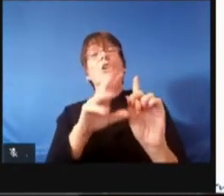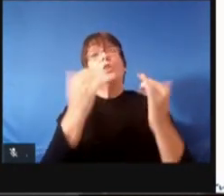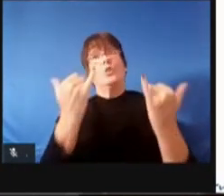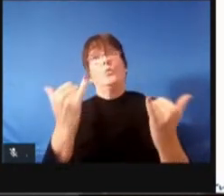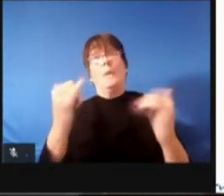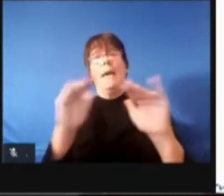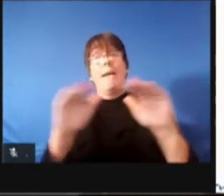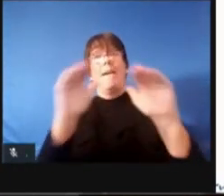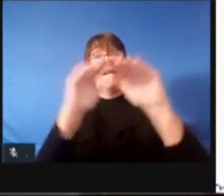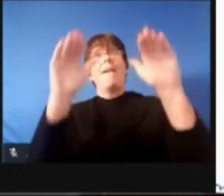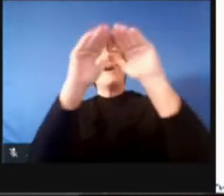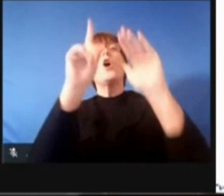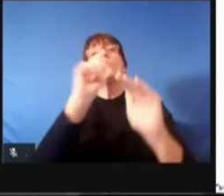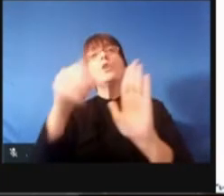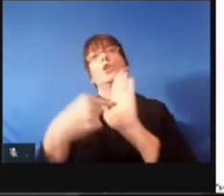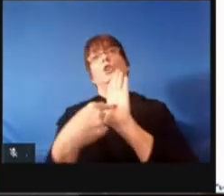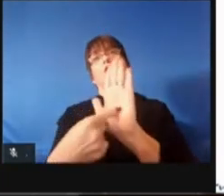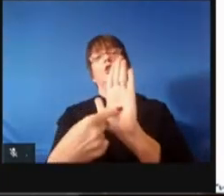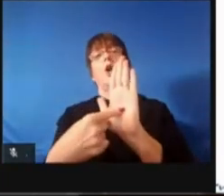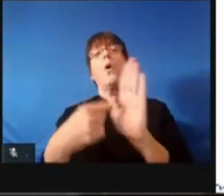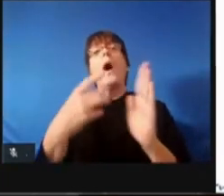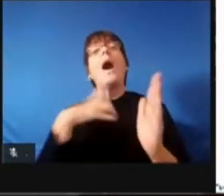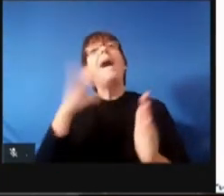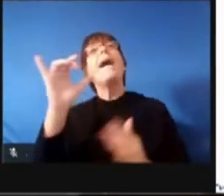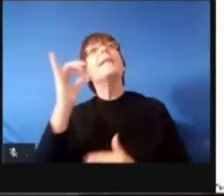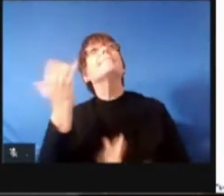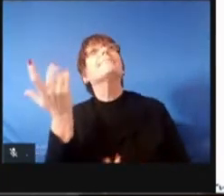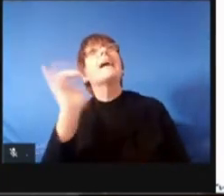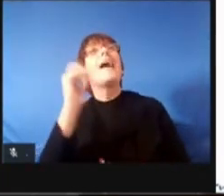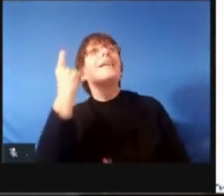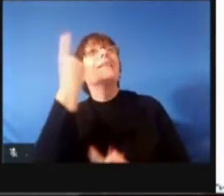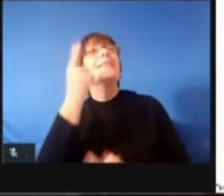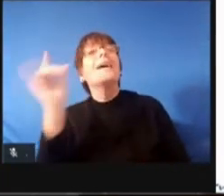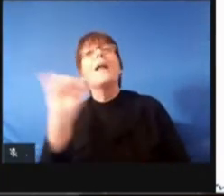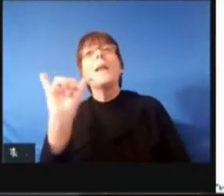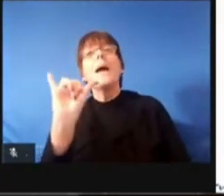WATCHING. IN THE BACKDROP OF THE TIER